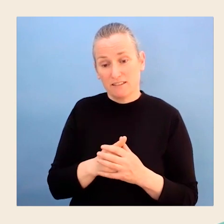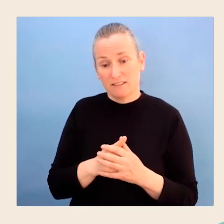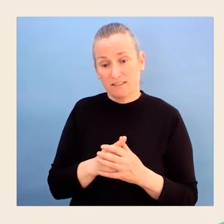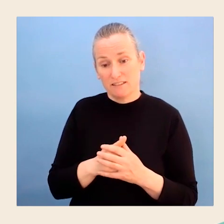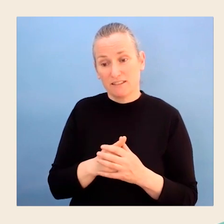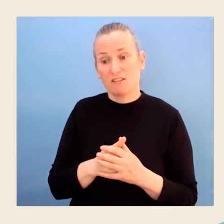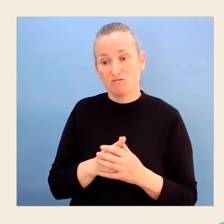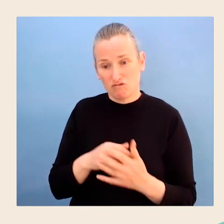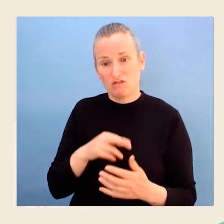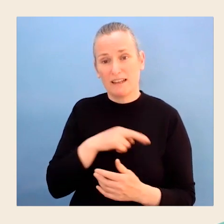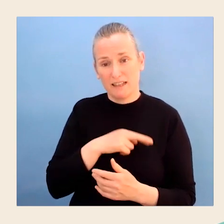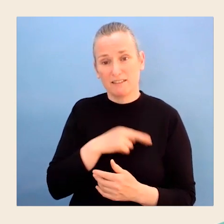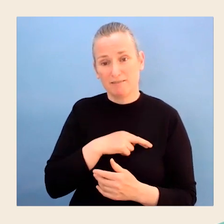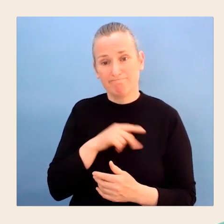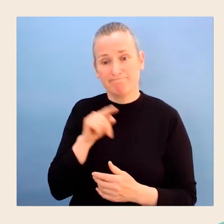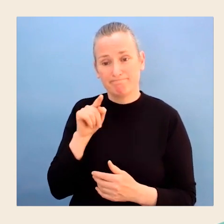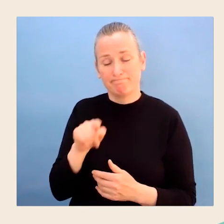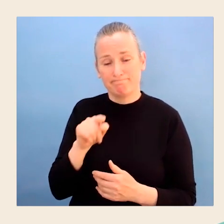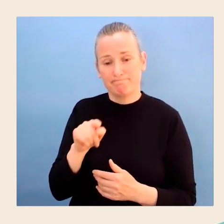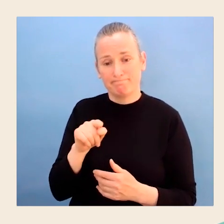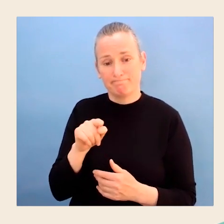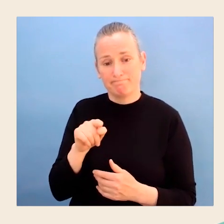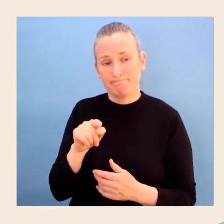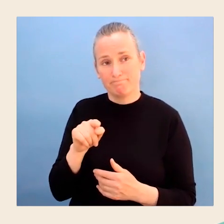probably very explicit